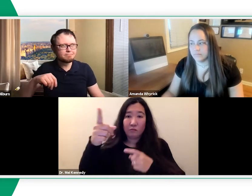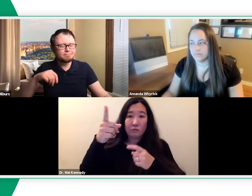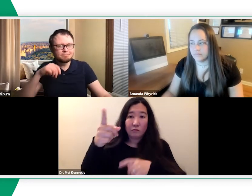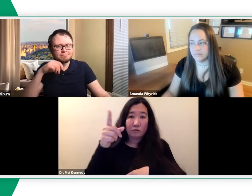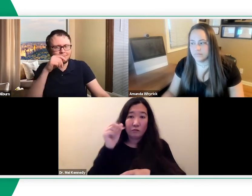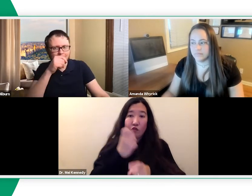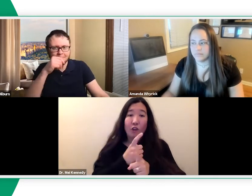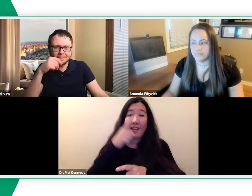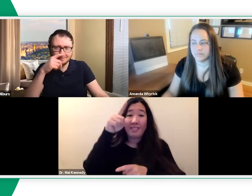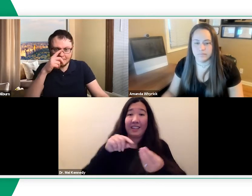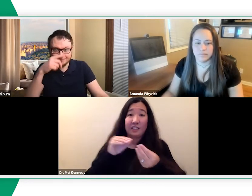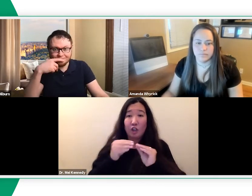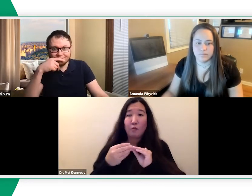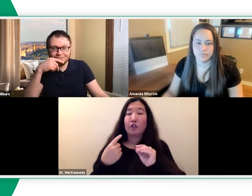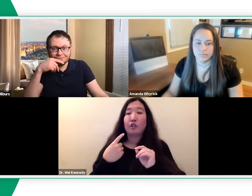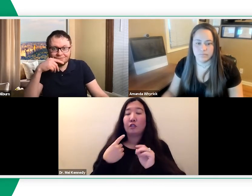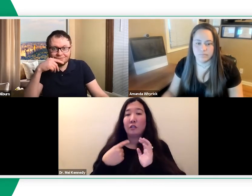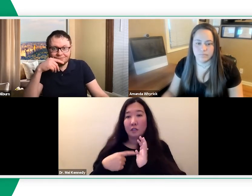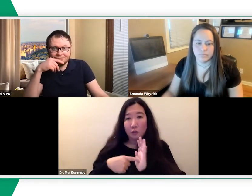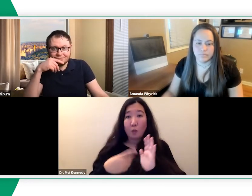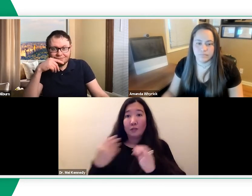industry. >>DR. MEI KENNEDY: You're right, Brian. These